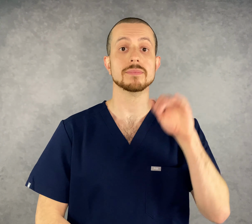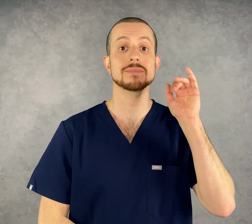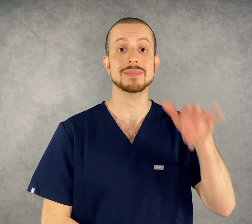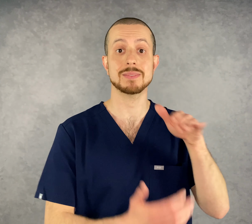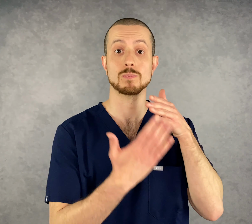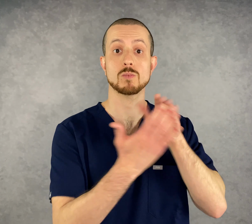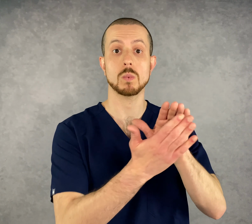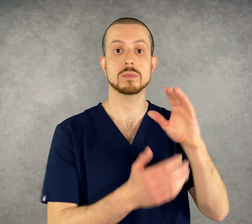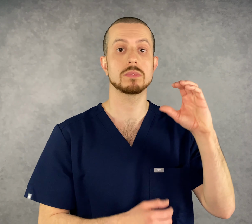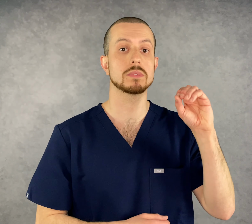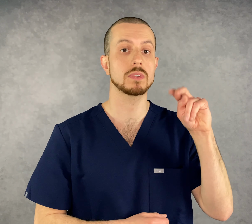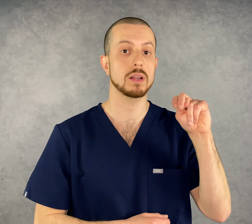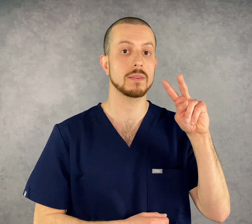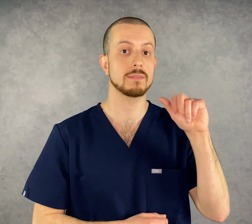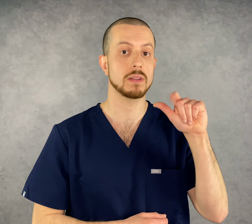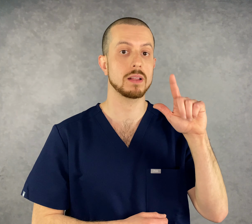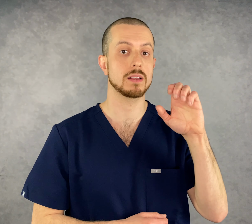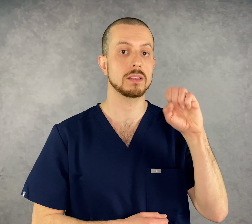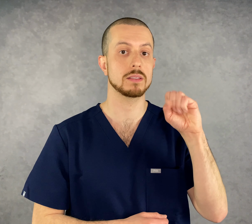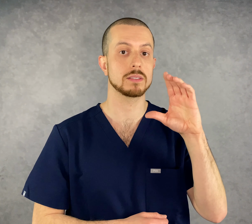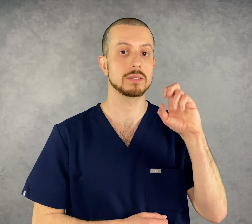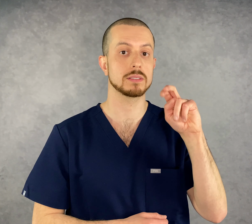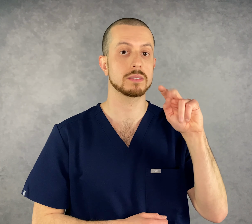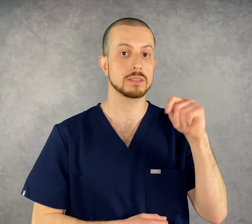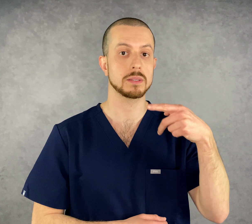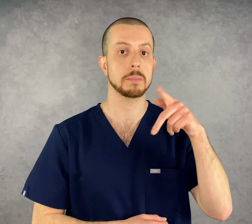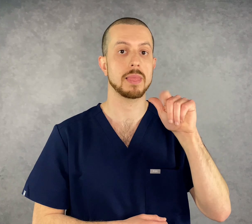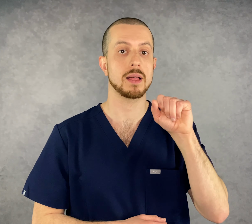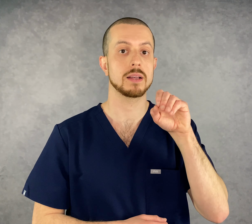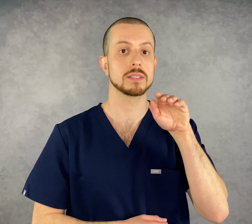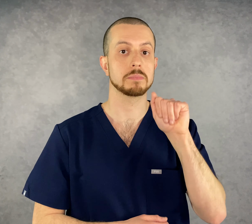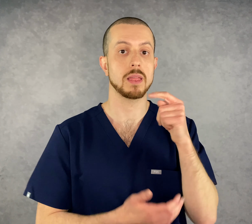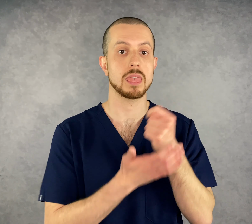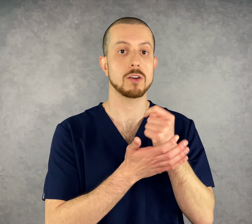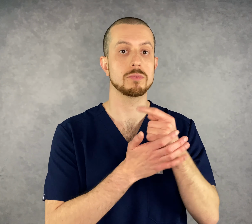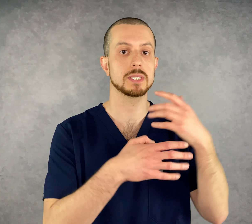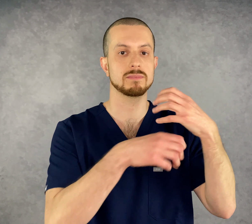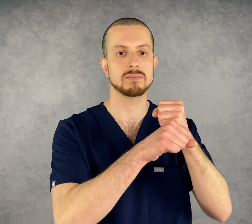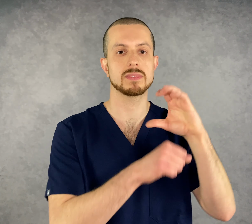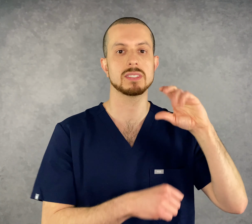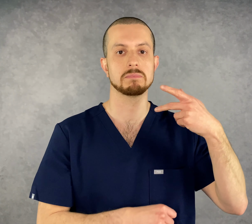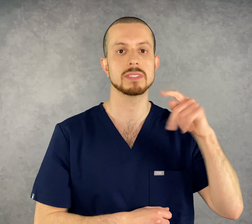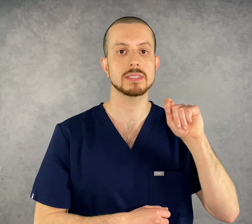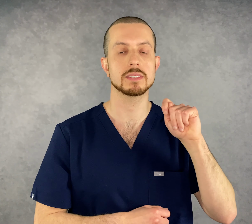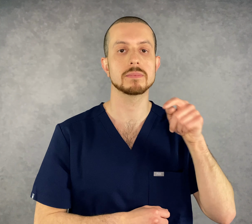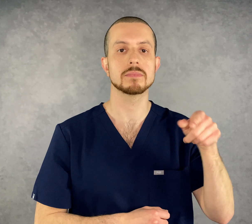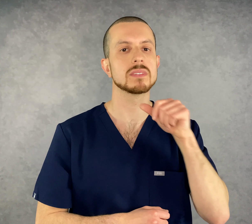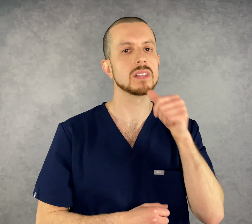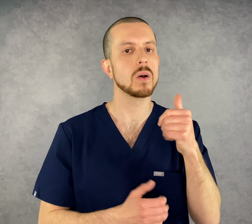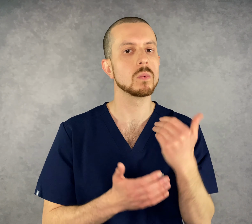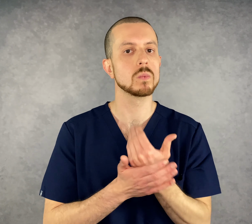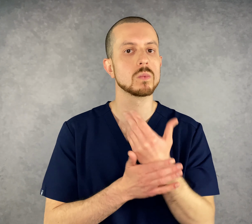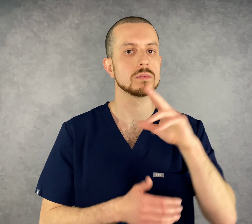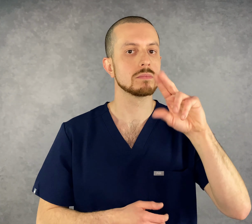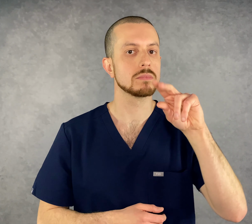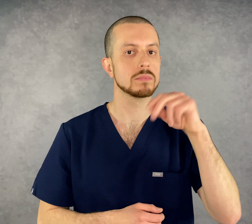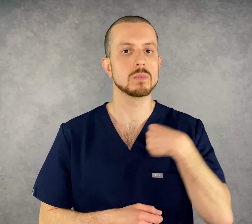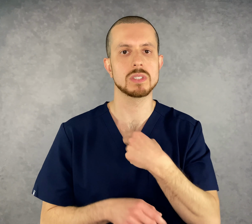This approach, convalescent plasma therapy (CPT), is actually not new.